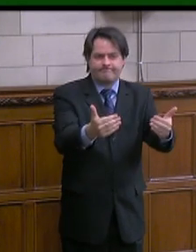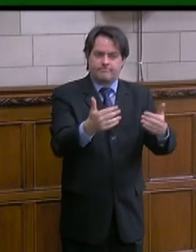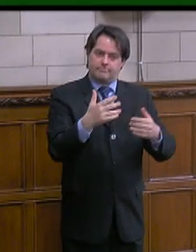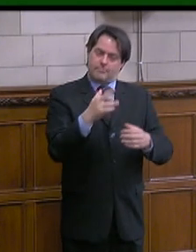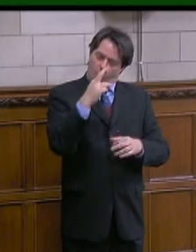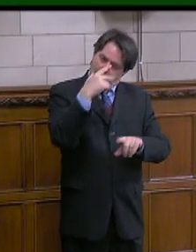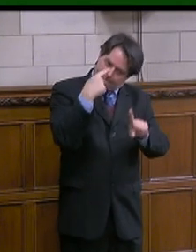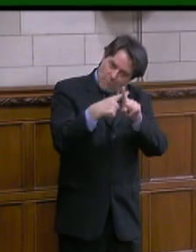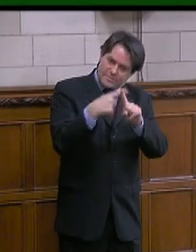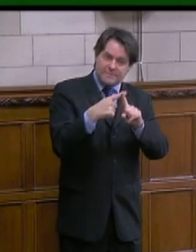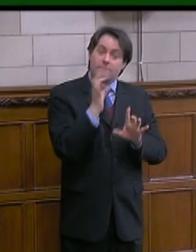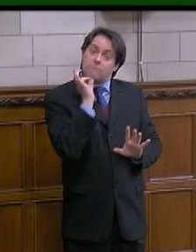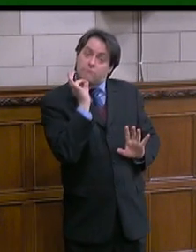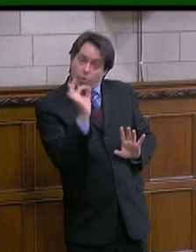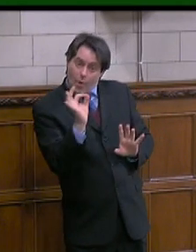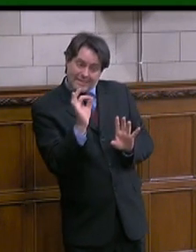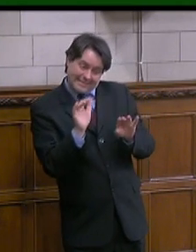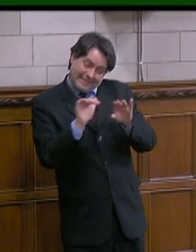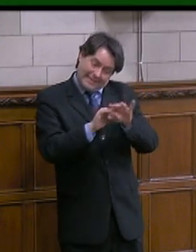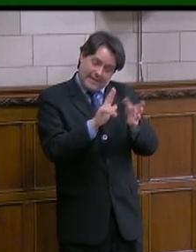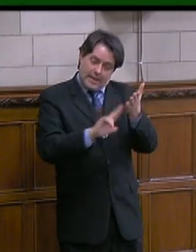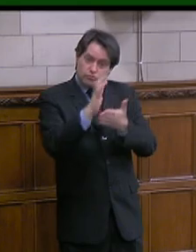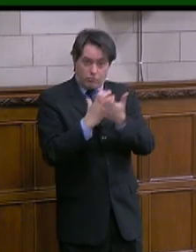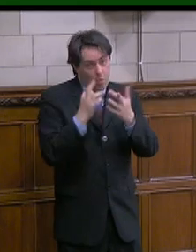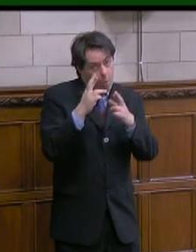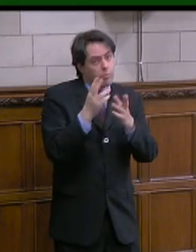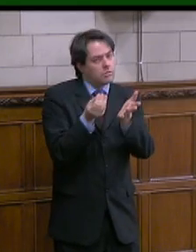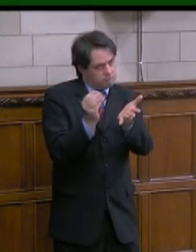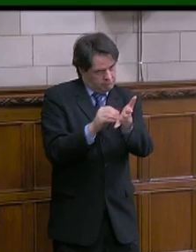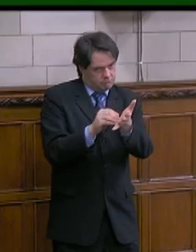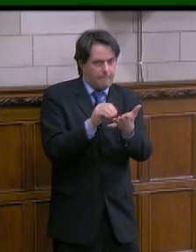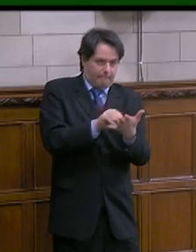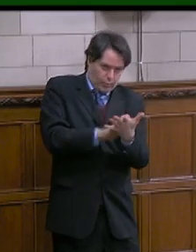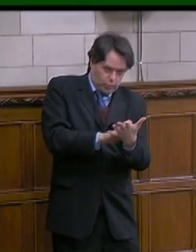to the request to make BSL part of the national curriculum, and to give our deaf young people